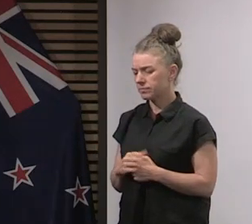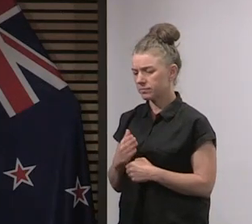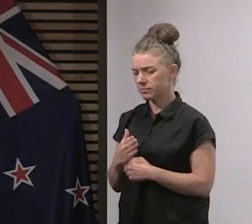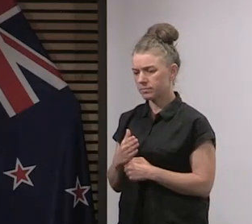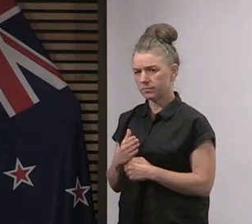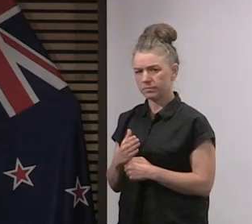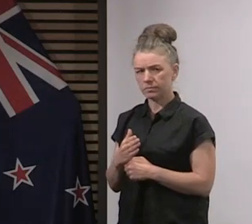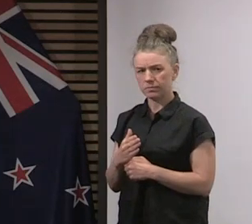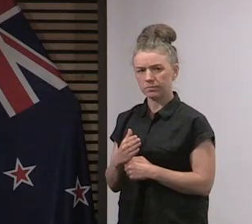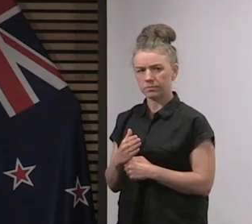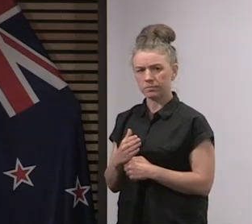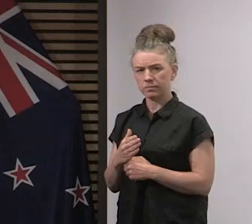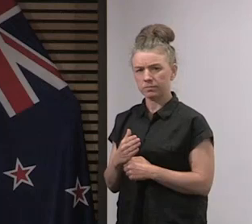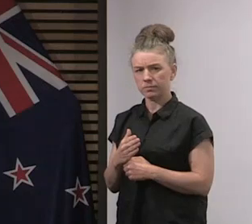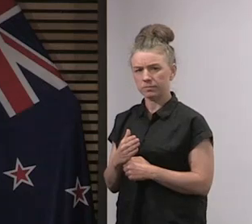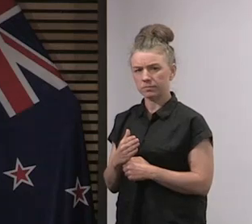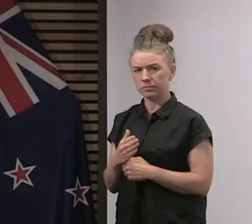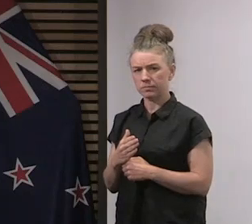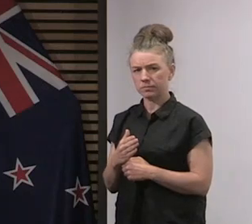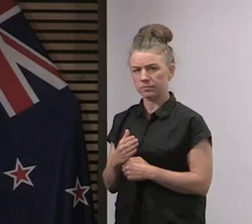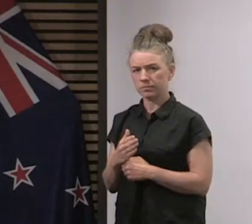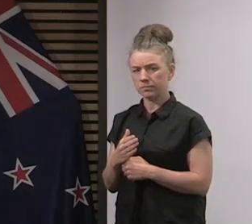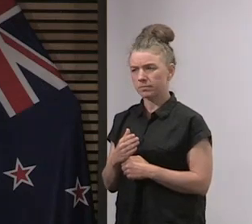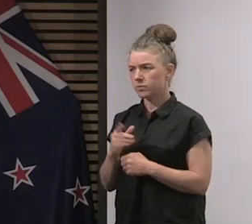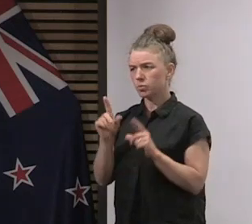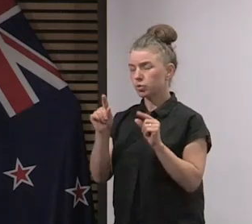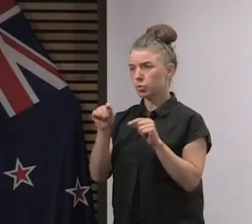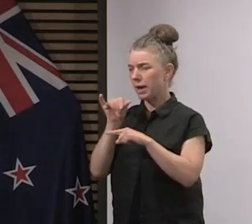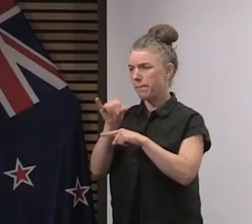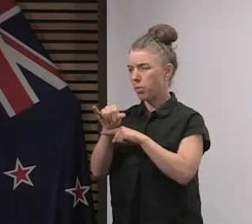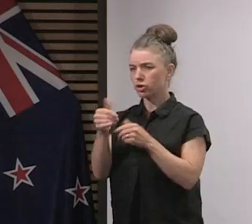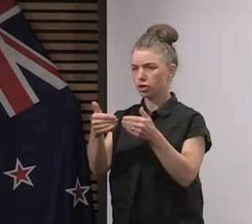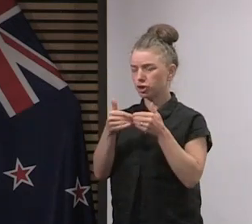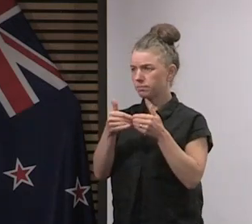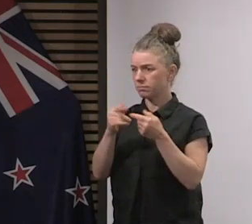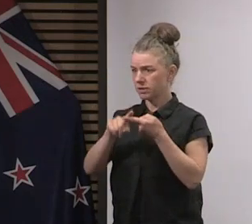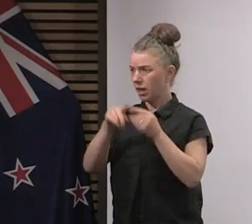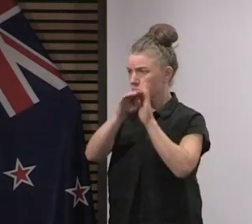We are playing an active role in ensuring they are redistributed around the